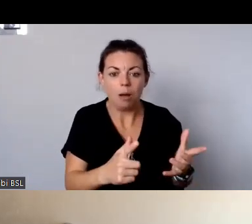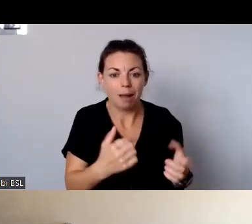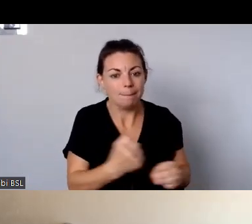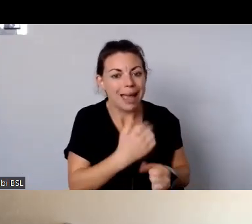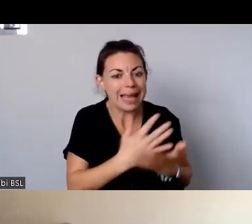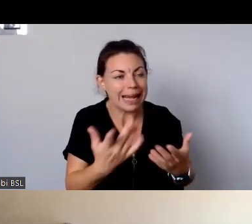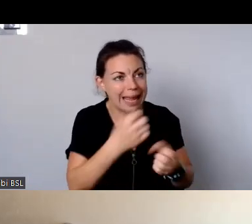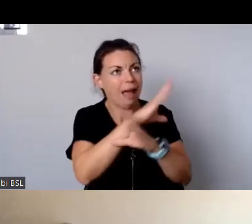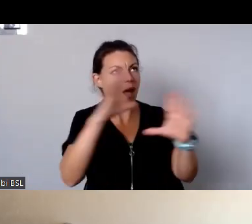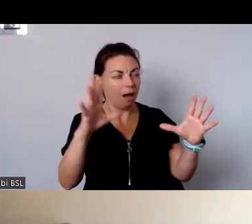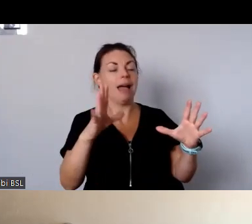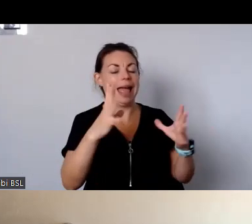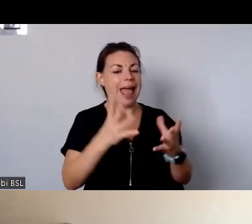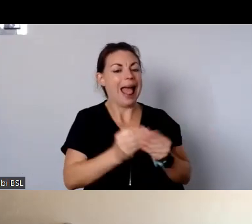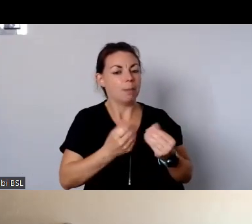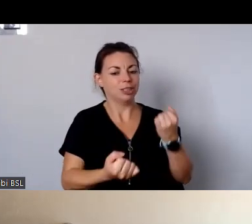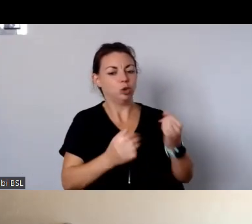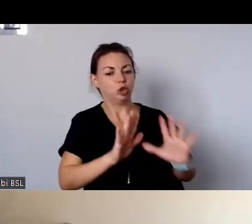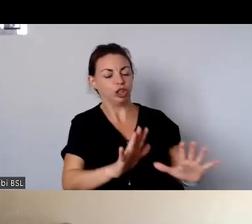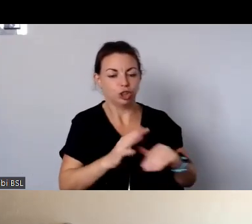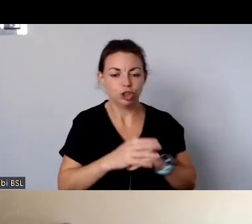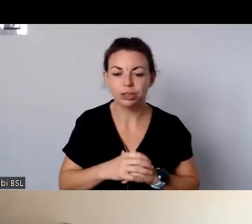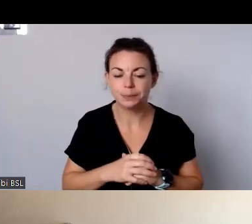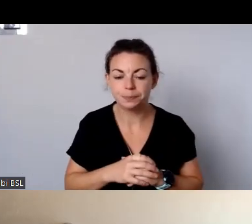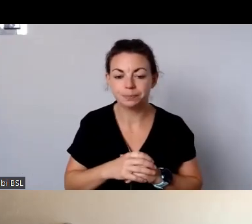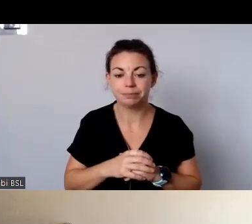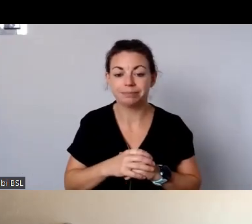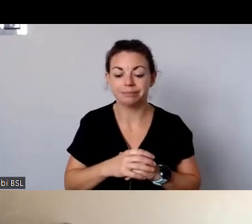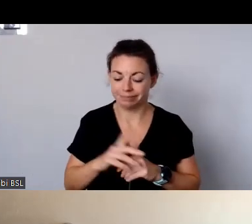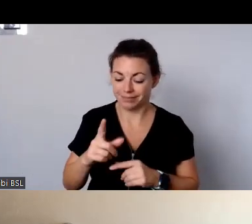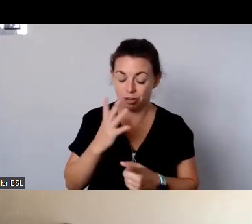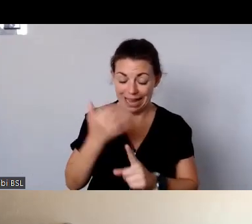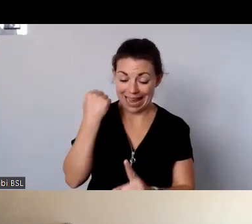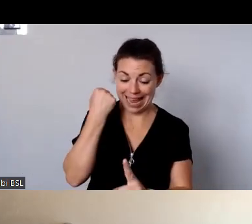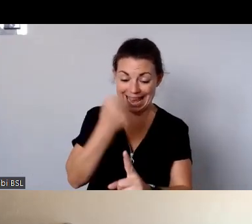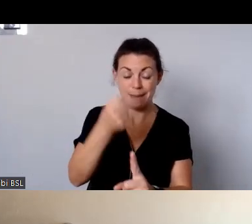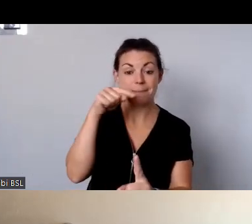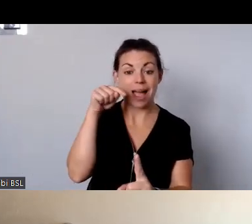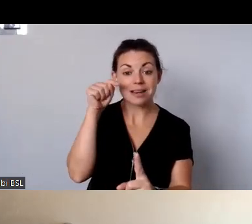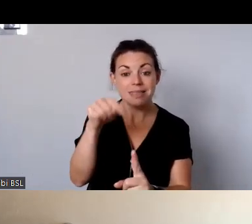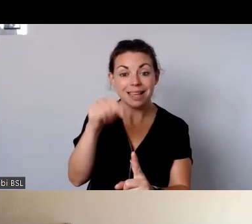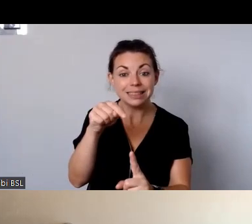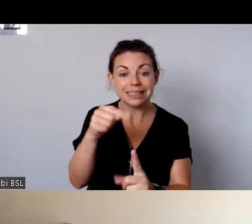The other thing I really want to hammer home is talking about the impact. The impact that the project has had on you